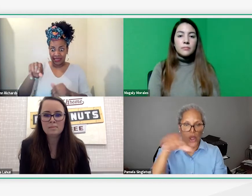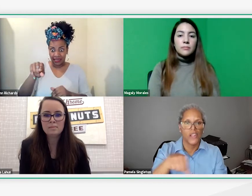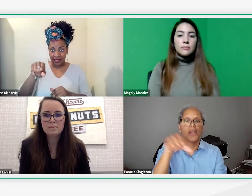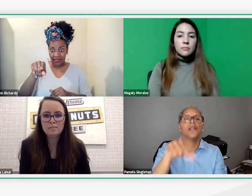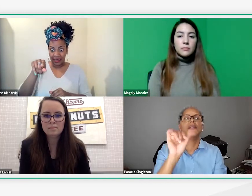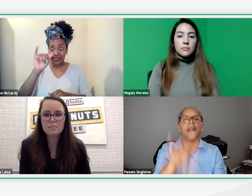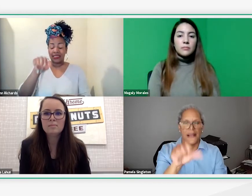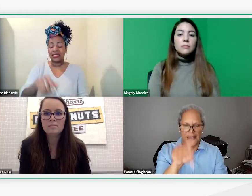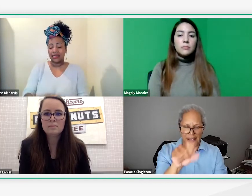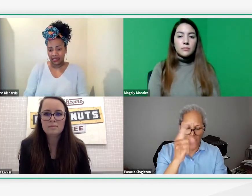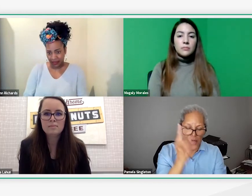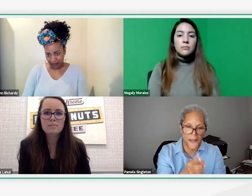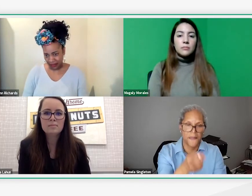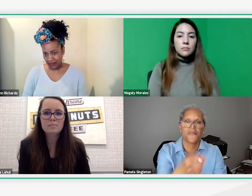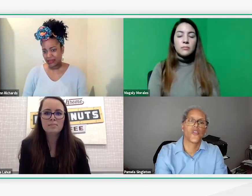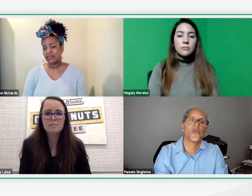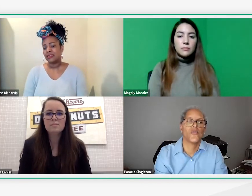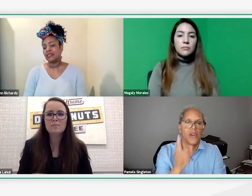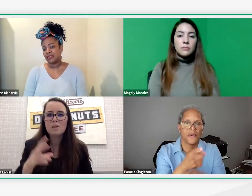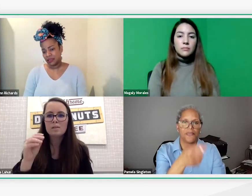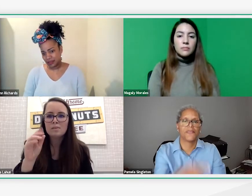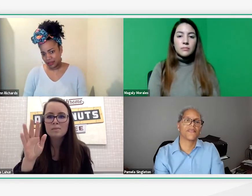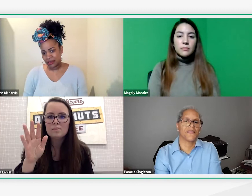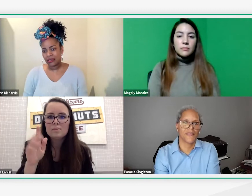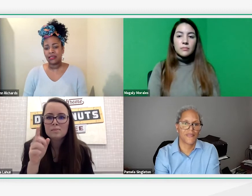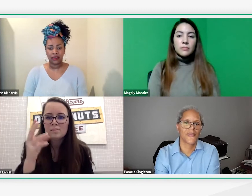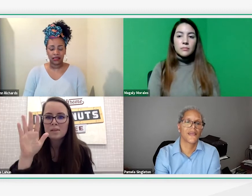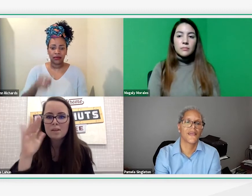who quarterly, they pay taxes? >>PAMELA SINGLETON: Yes, yes, yes. Quarterly.